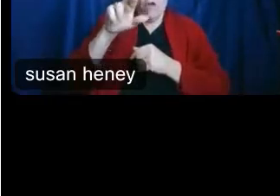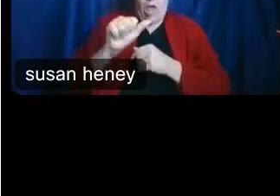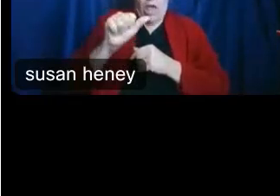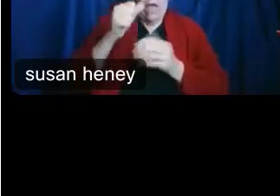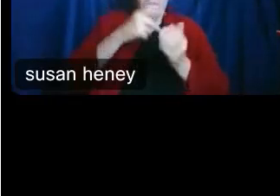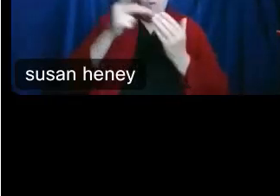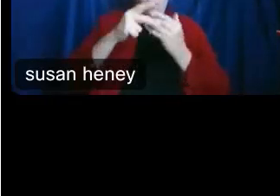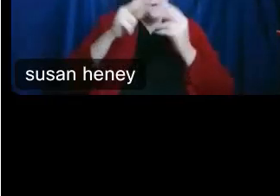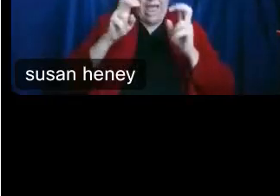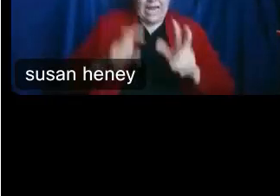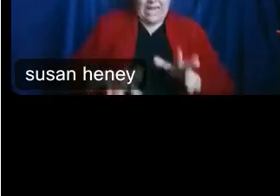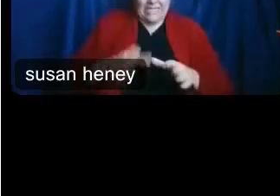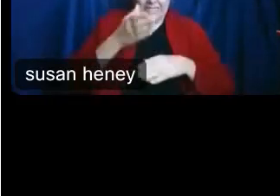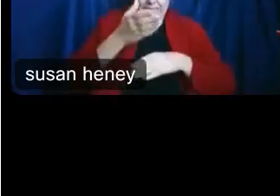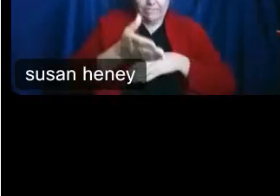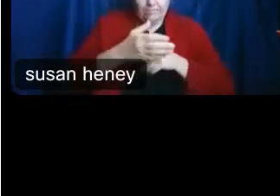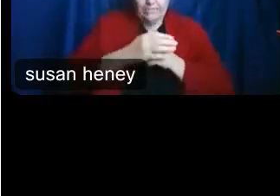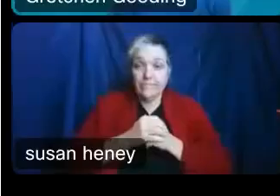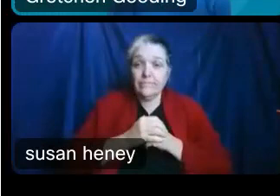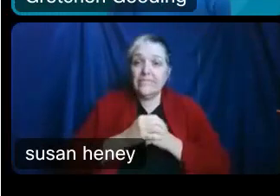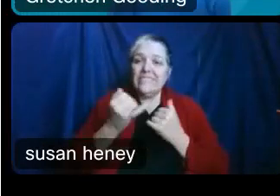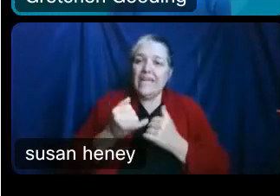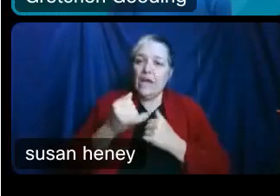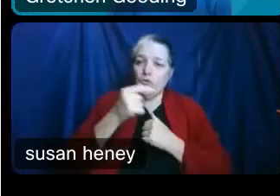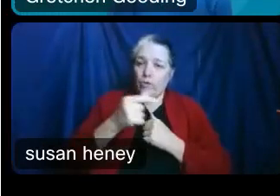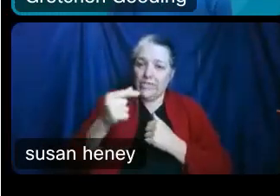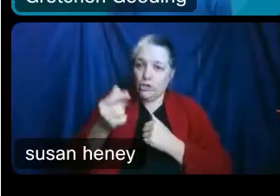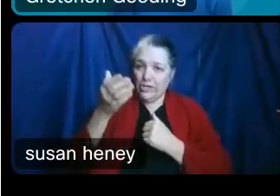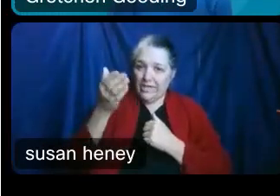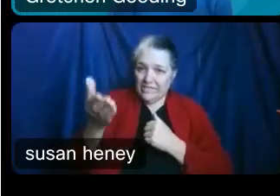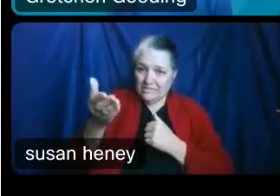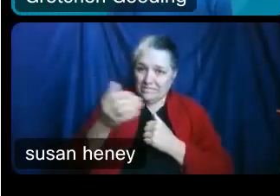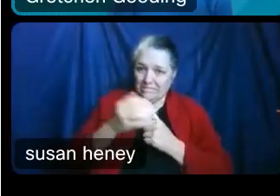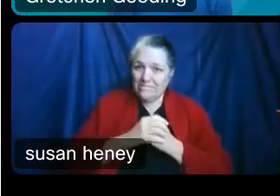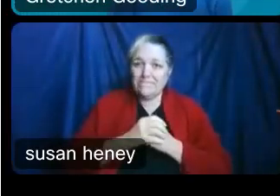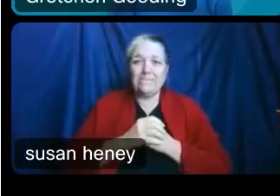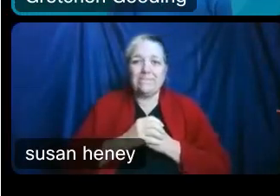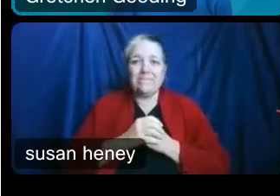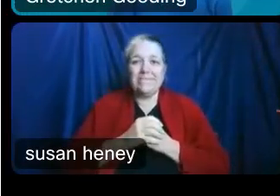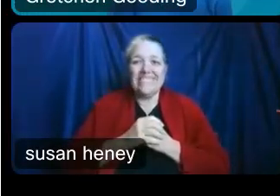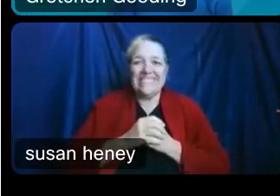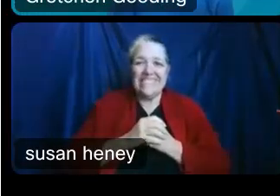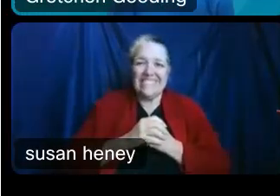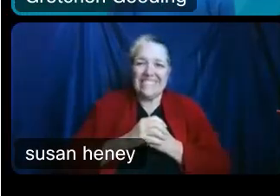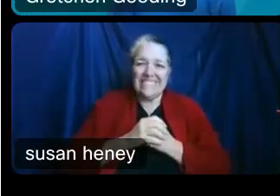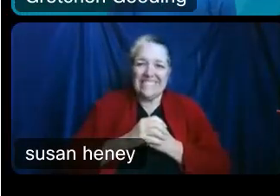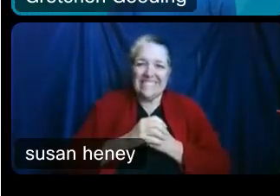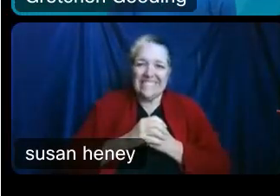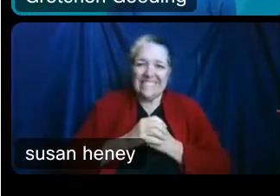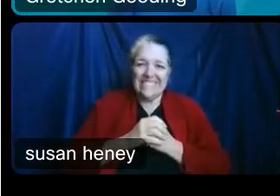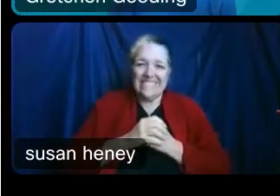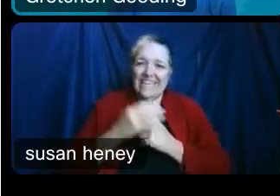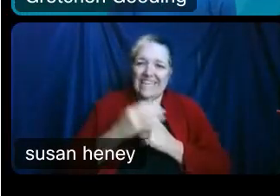it over to Gretchen Gooding, who will provide you with information about the American Community Survey. Gretchen? >> Gretchen Gooding: Thank you, Jewel. Good